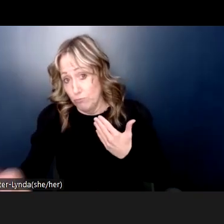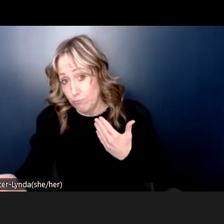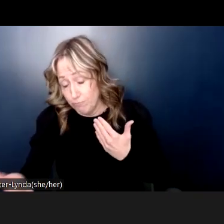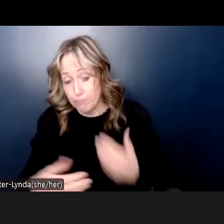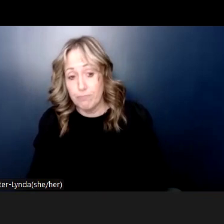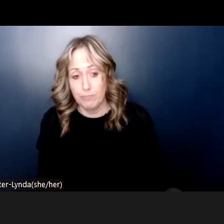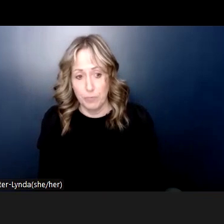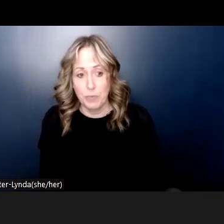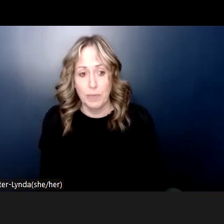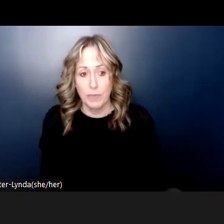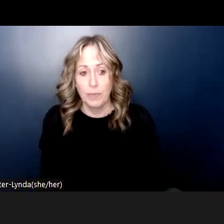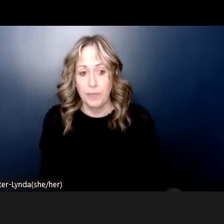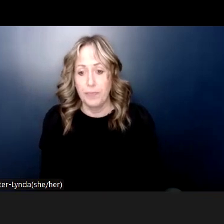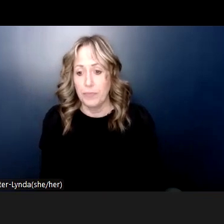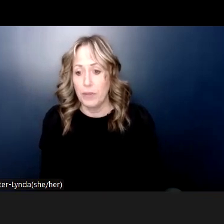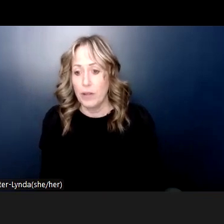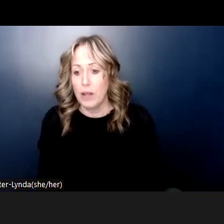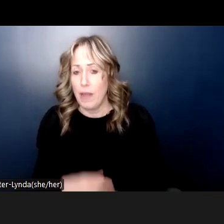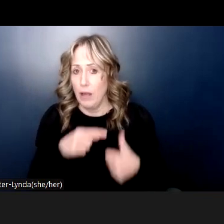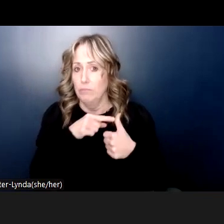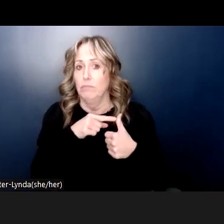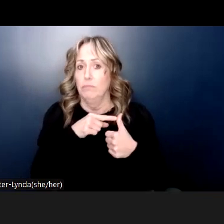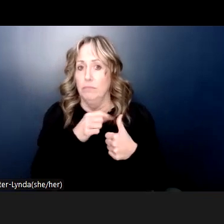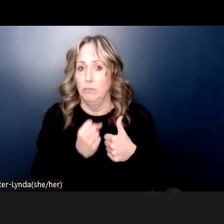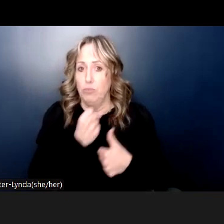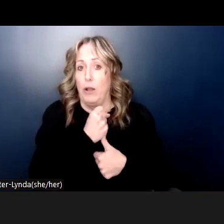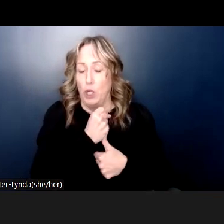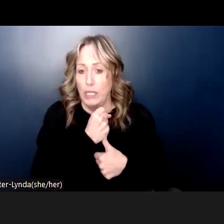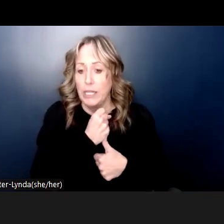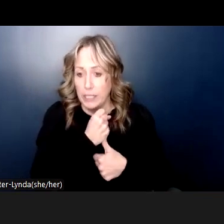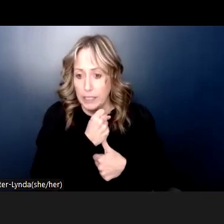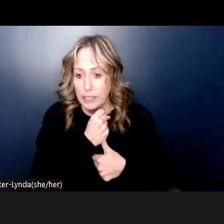ensure the number one priority right now probably would be to make sure